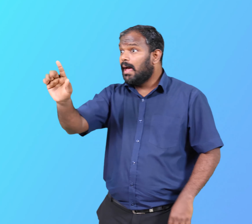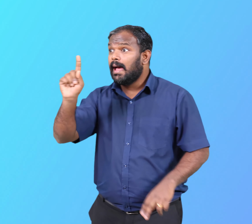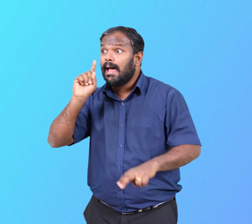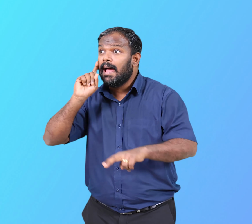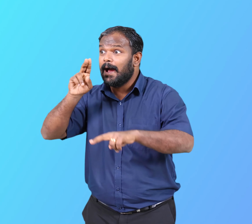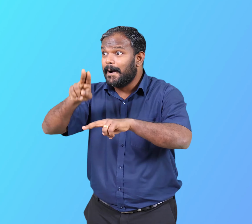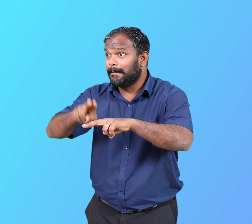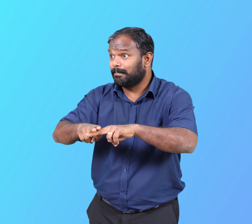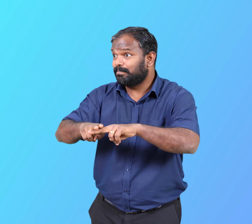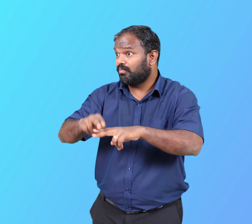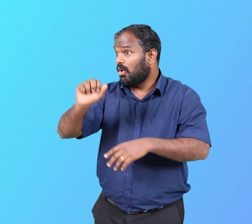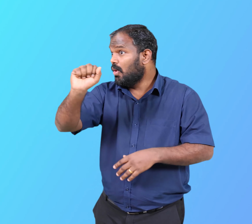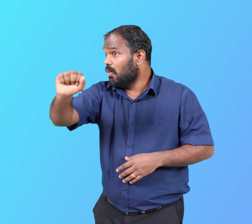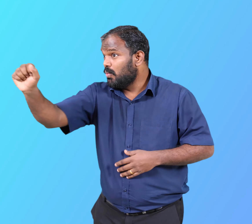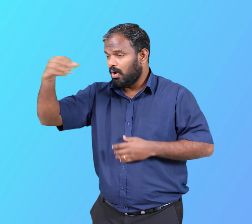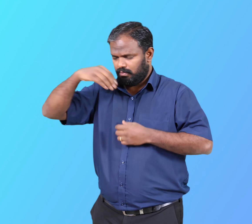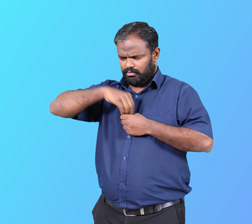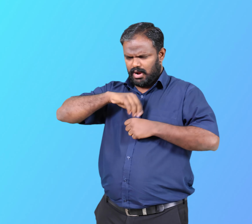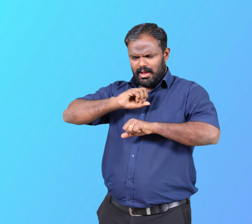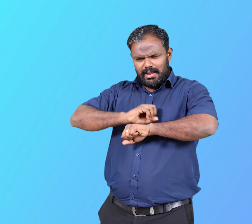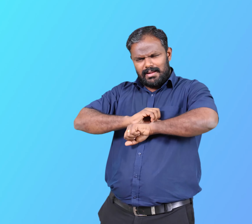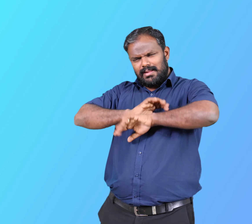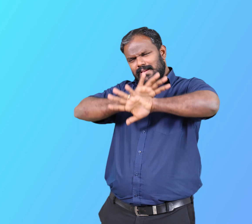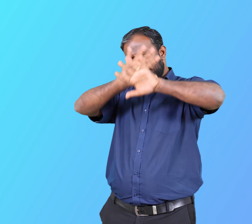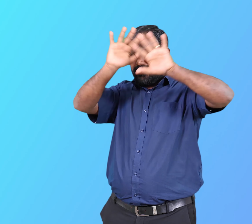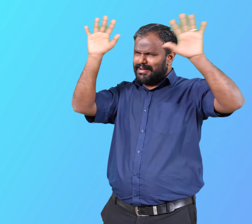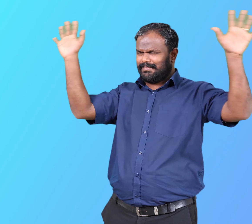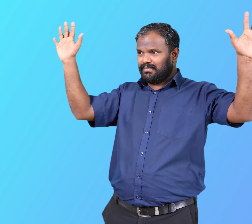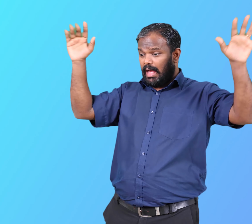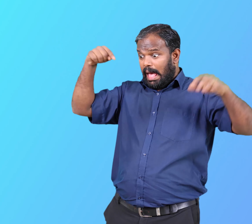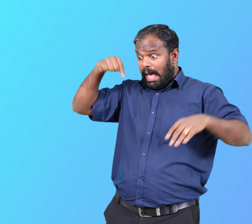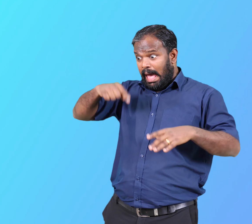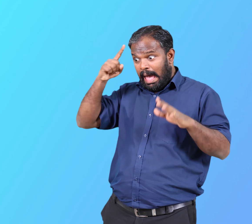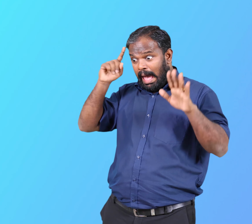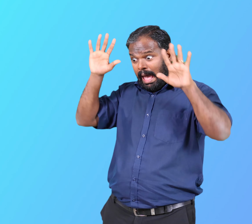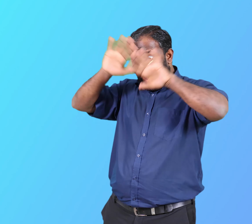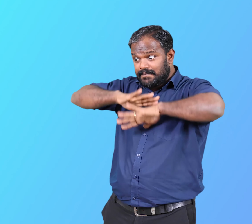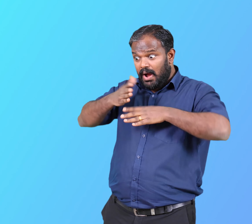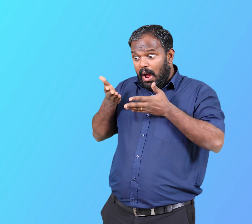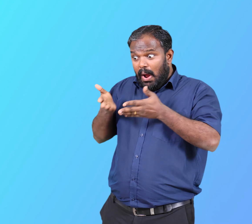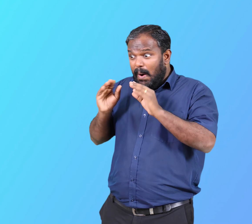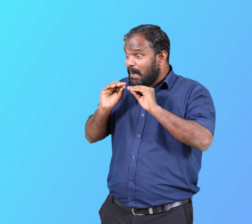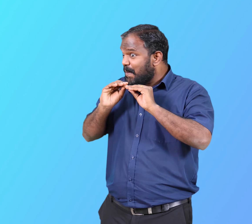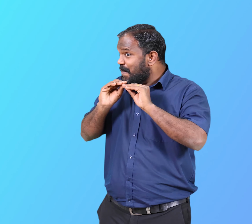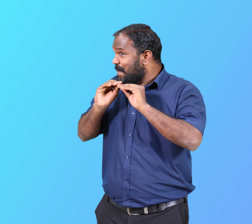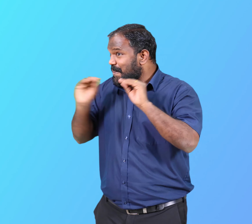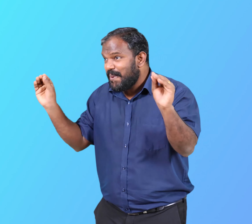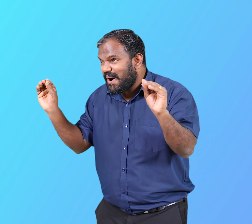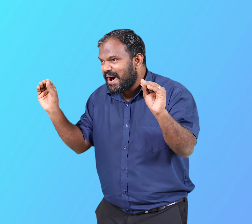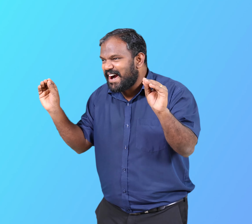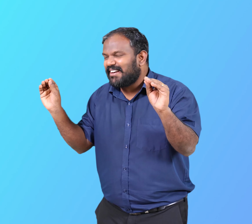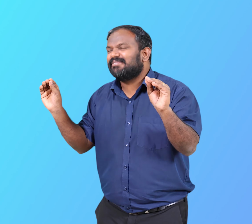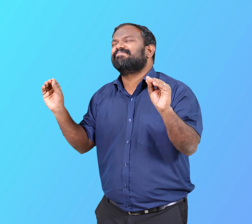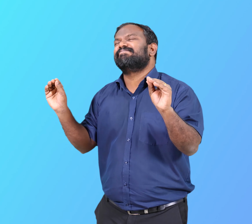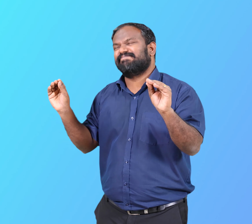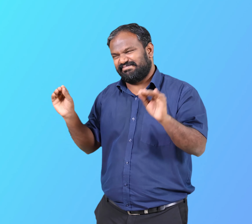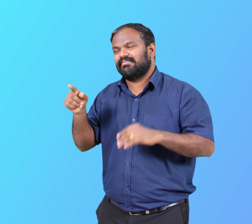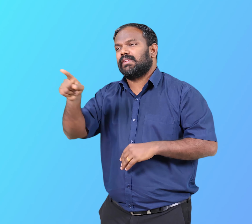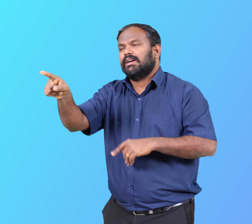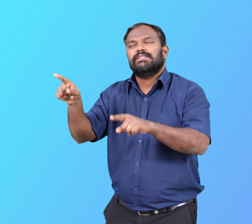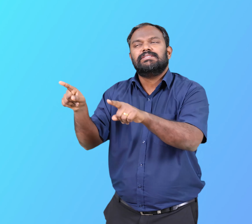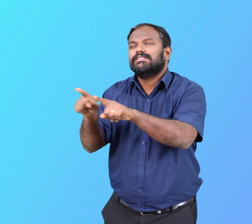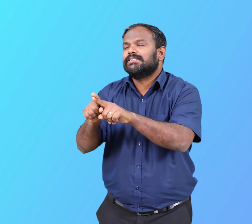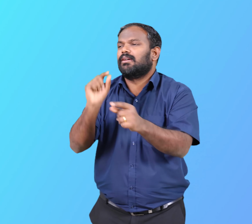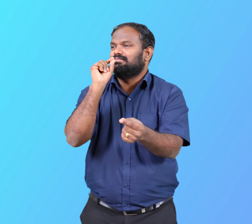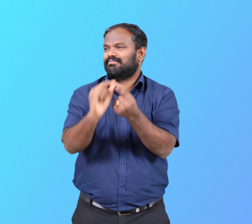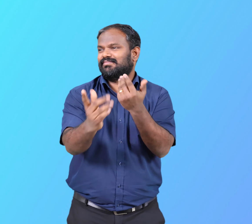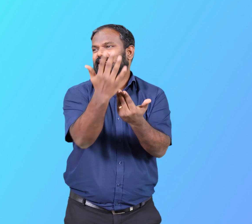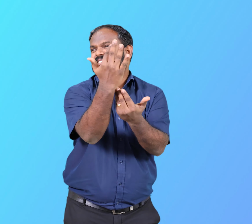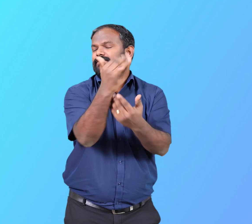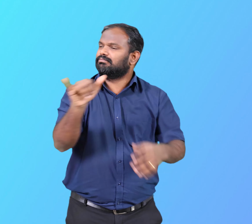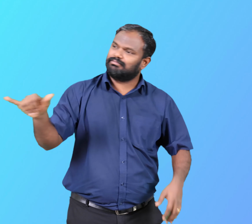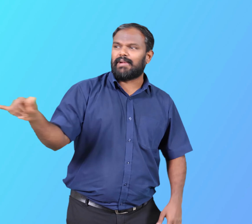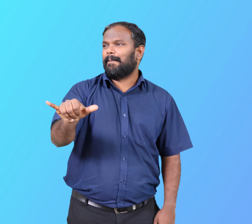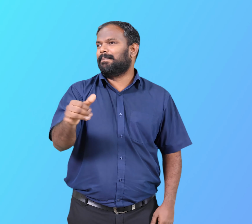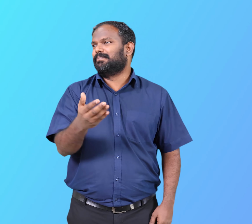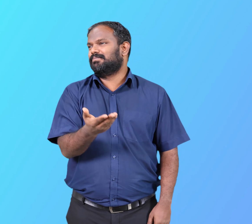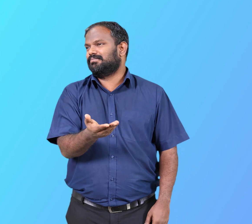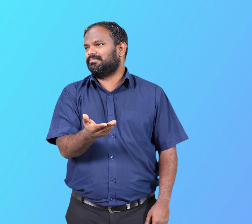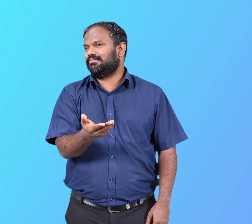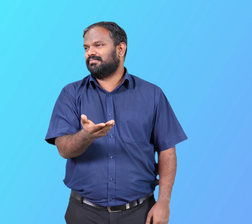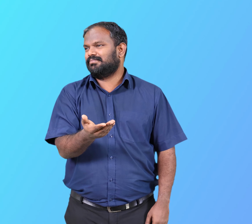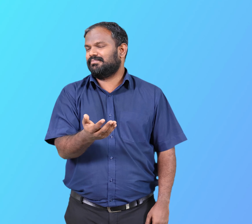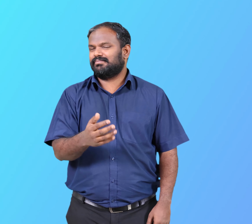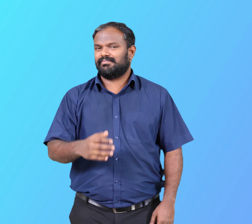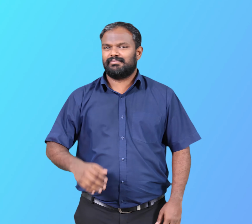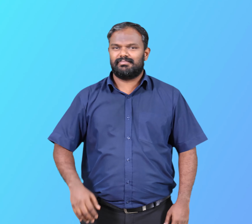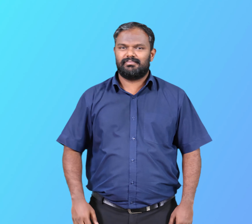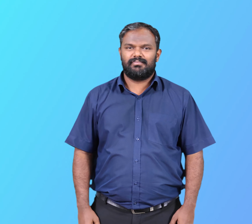If you are full of light, and there is no part of you that is dark, you will shine brightly, as though you are reflecting the brightness of a lamp.”